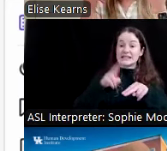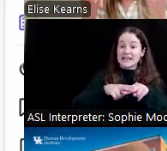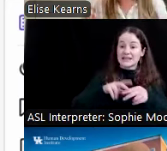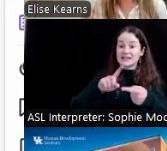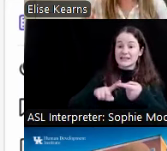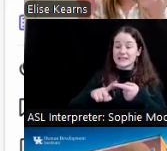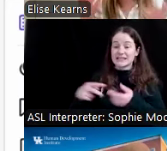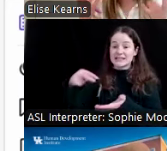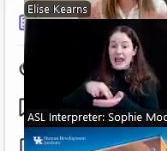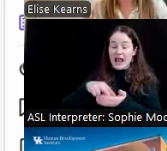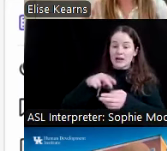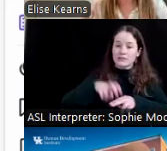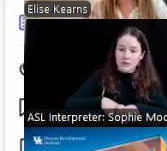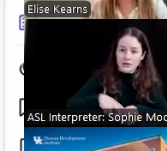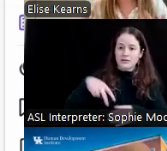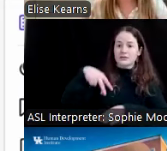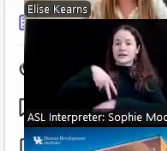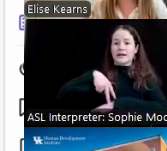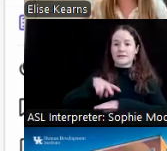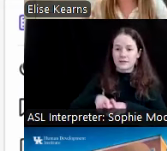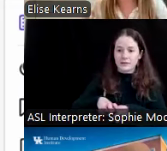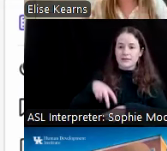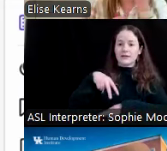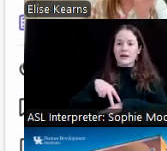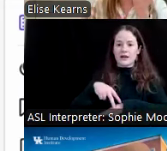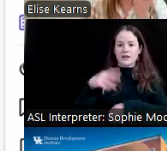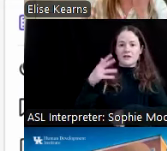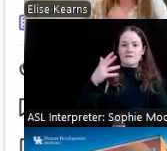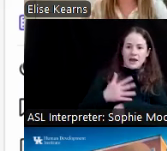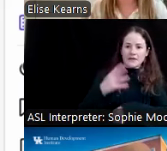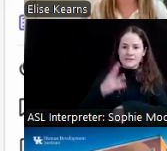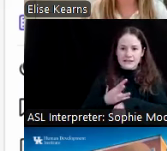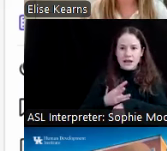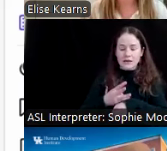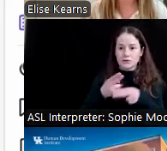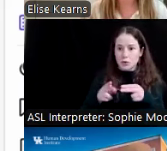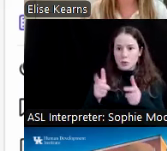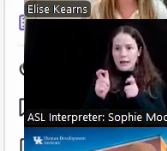times and doing that with multiple bouts in a very short period of time is also a